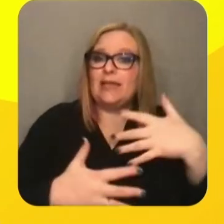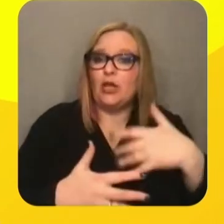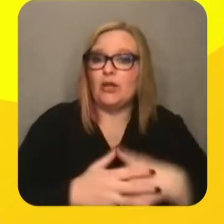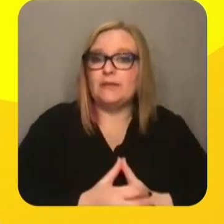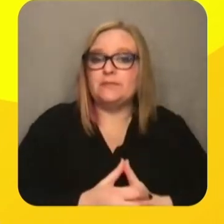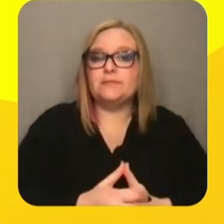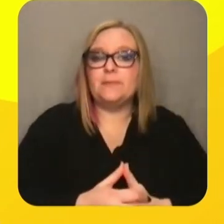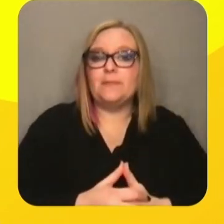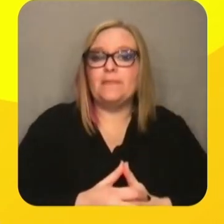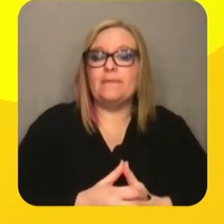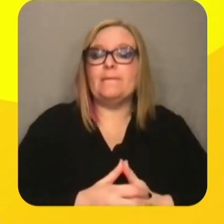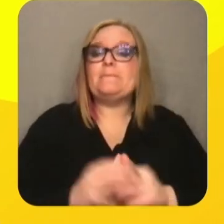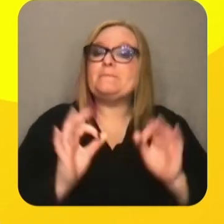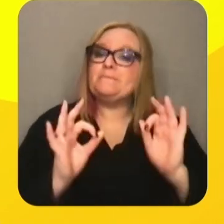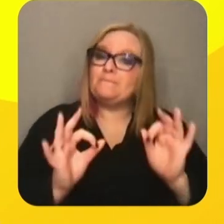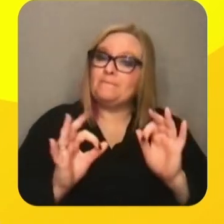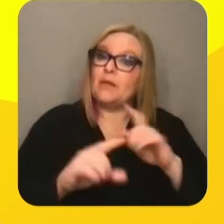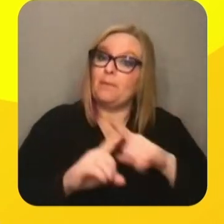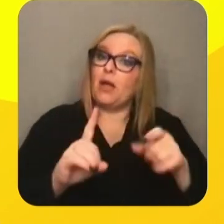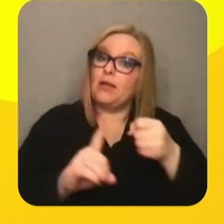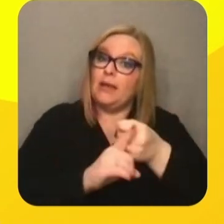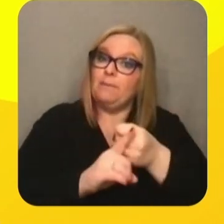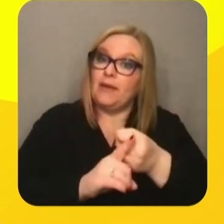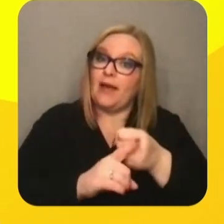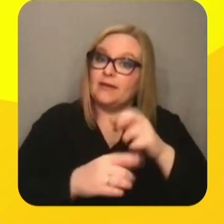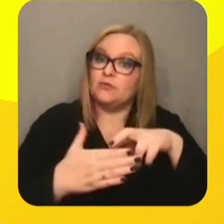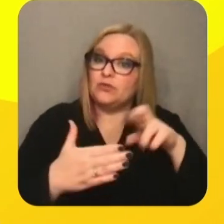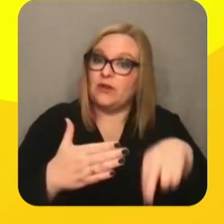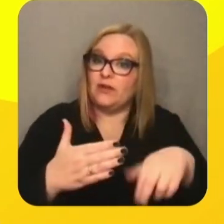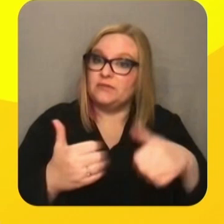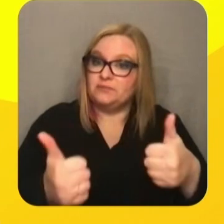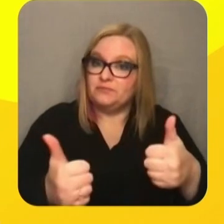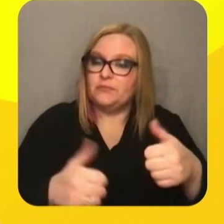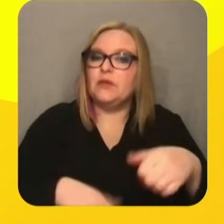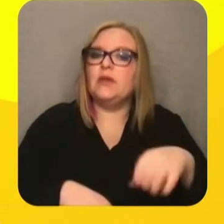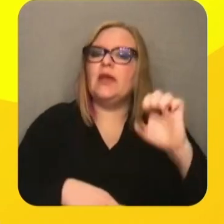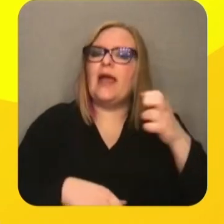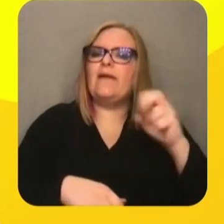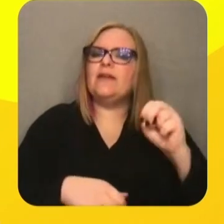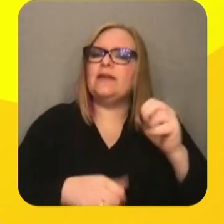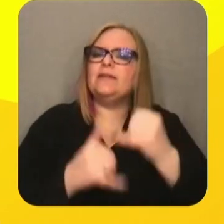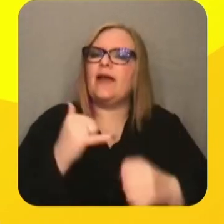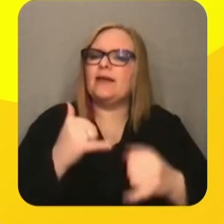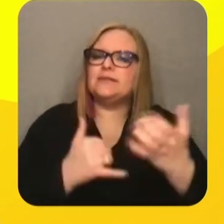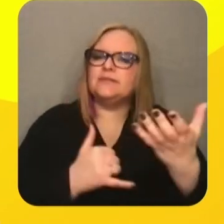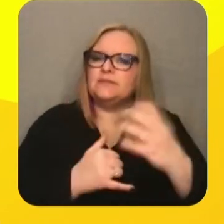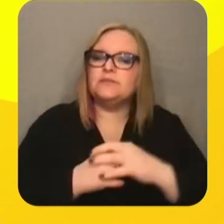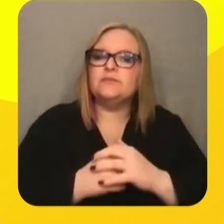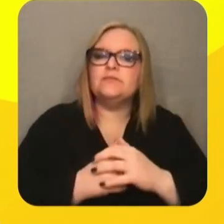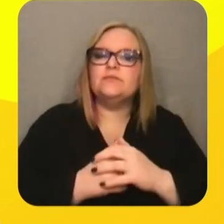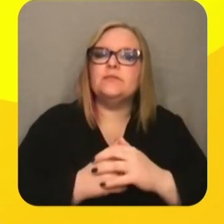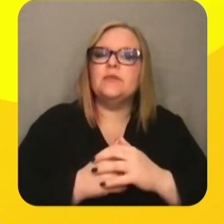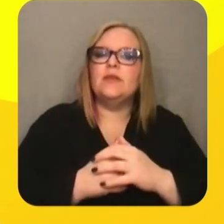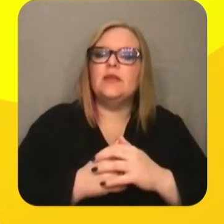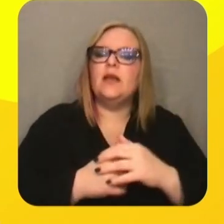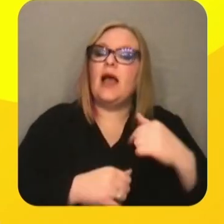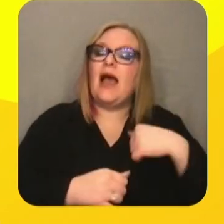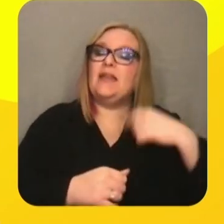Great, but you've had impact as a consequence. And Evan, final word to you? Yeah, I guess. I mean, I think it's hard to feel proud when